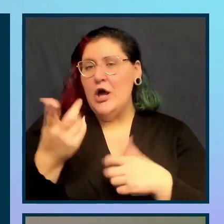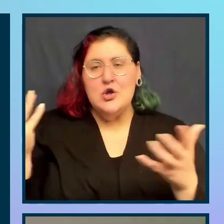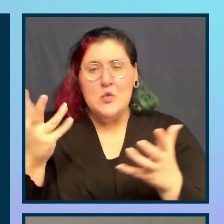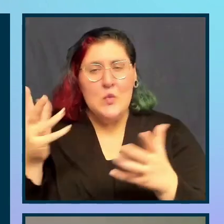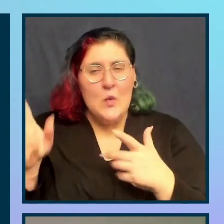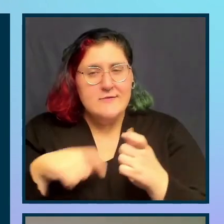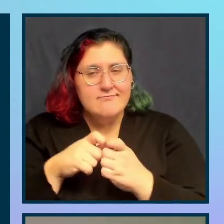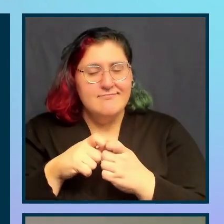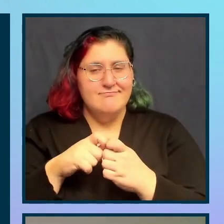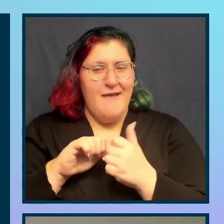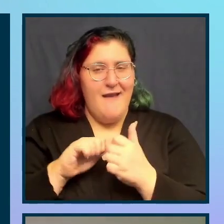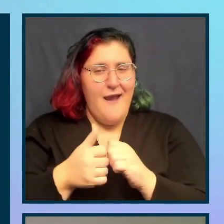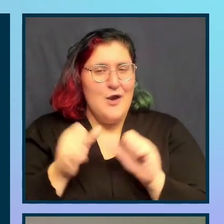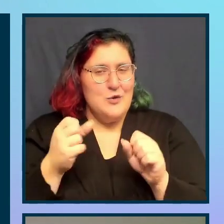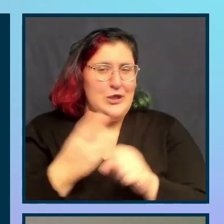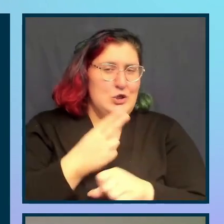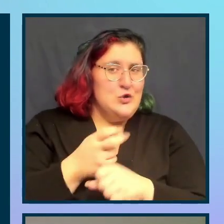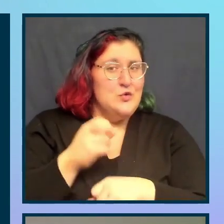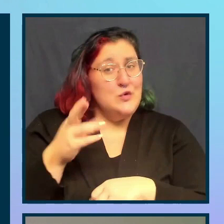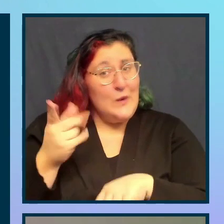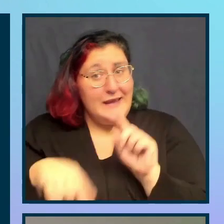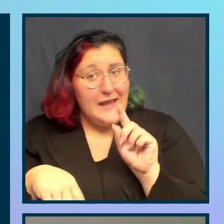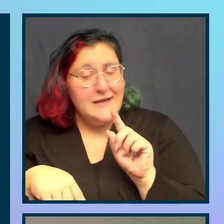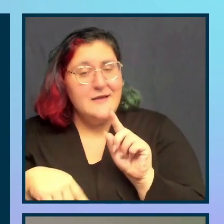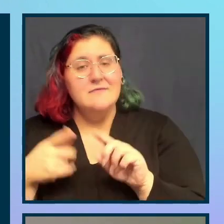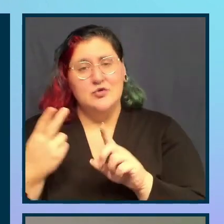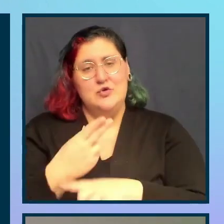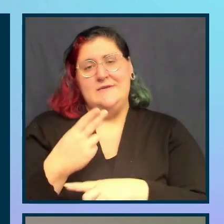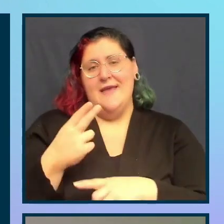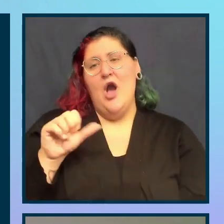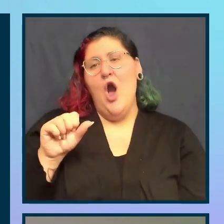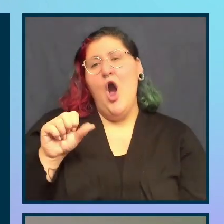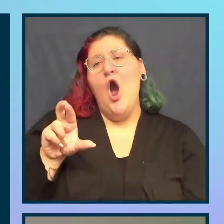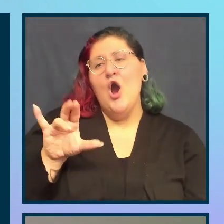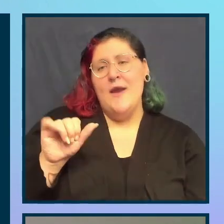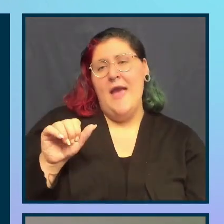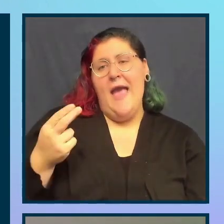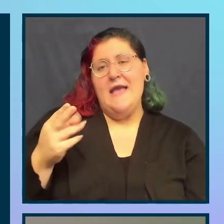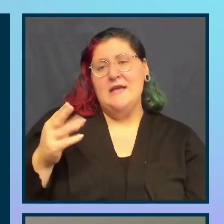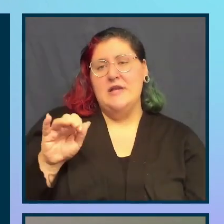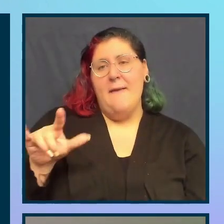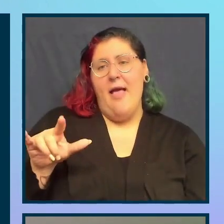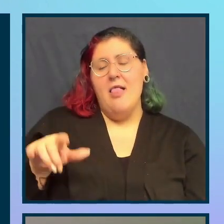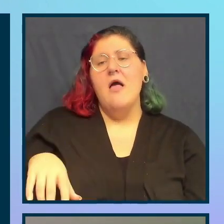which are definitions for how ARIA and HTML map to system like platform, accessibility, mappings.